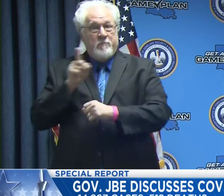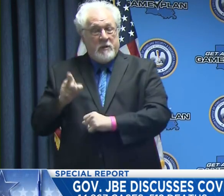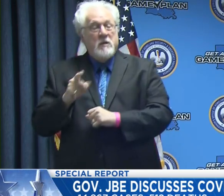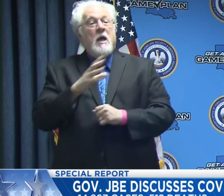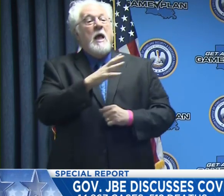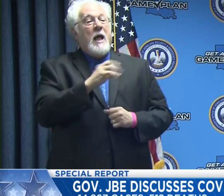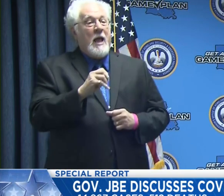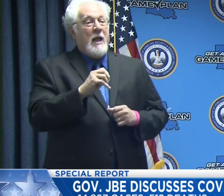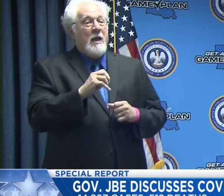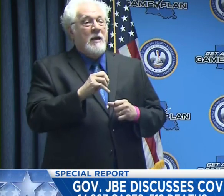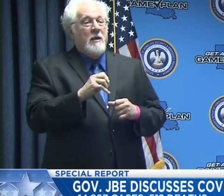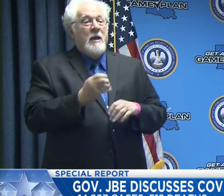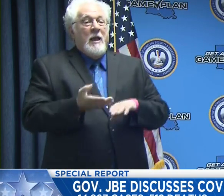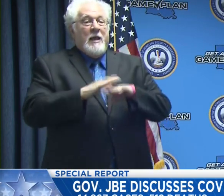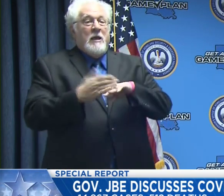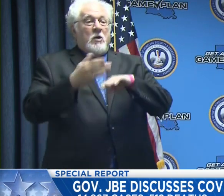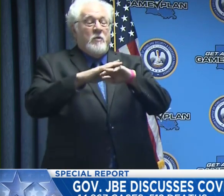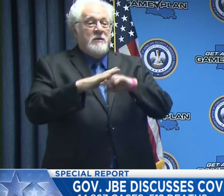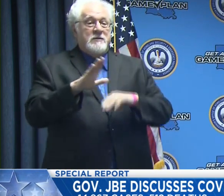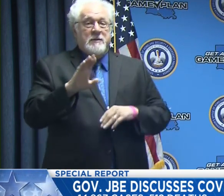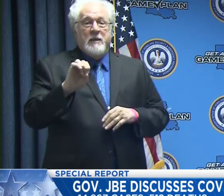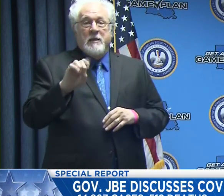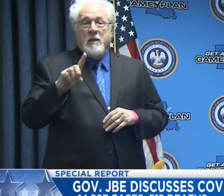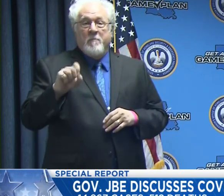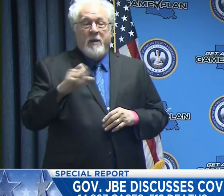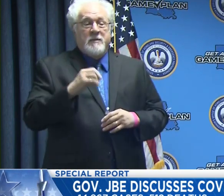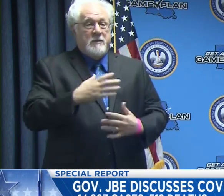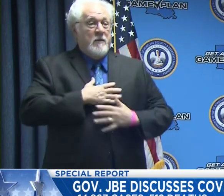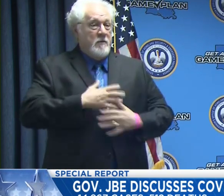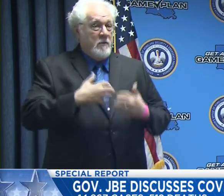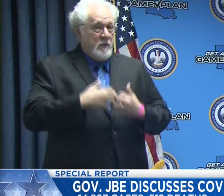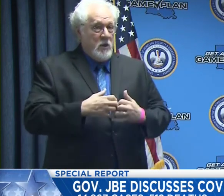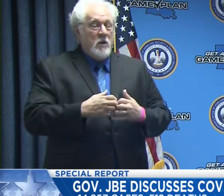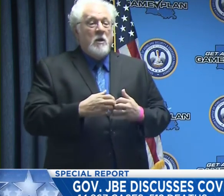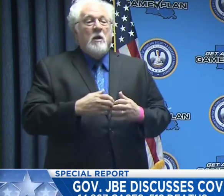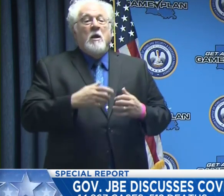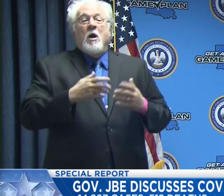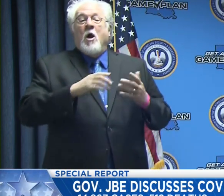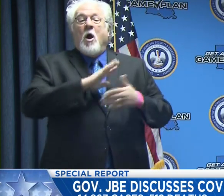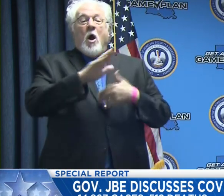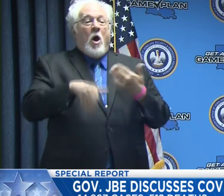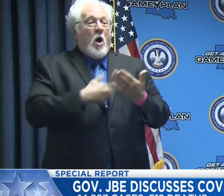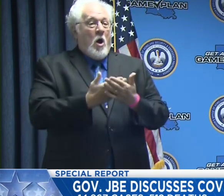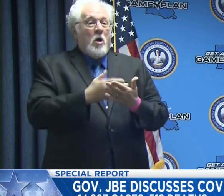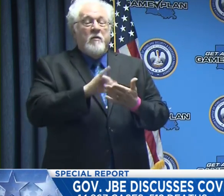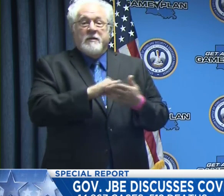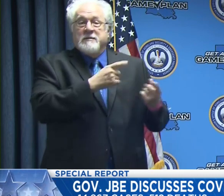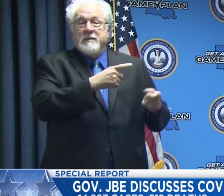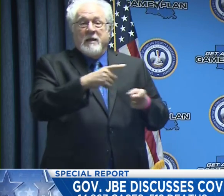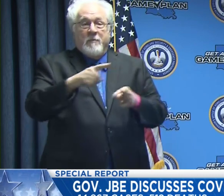THE HOSPITAL. IT'S THE MITIGATION MEASURES, HE'S THE WORK BEING DONE IN OUR